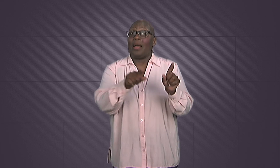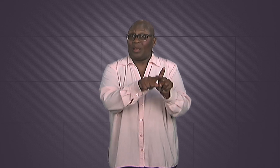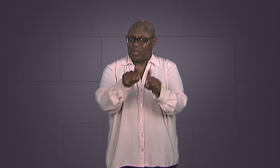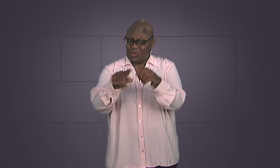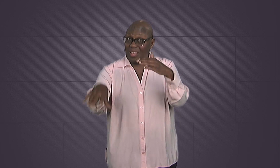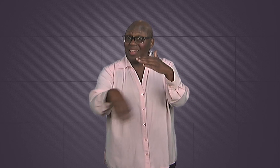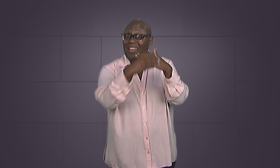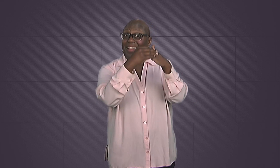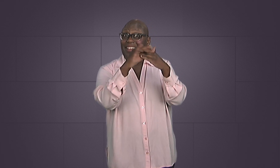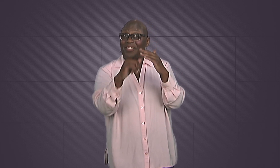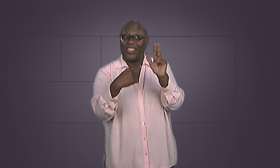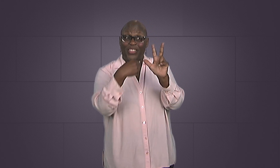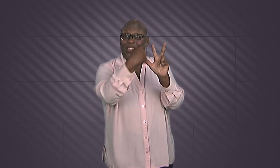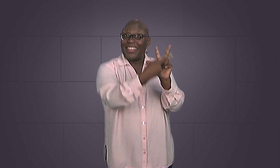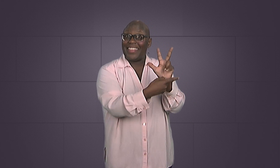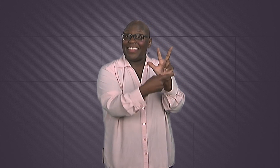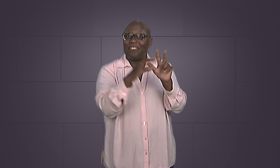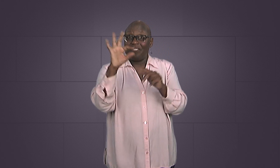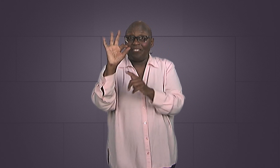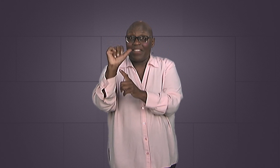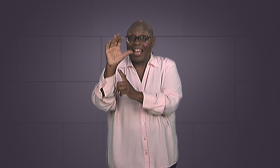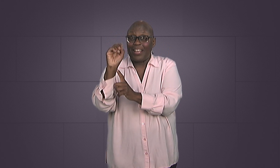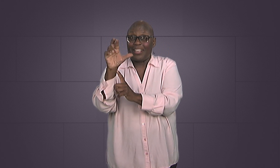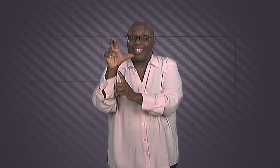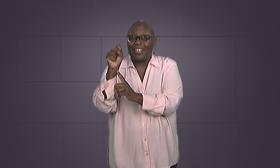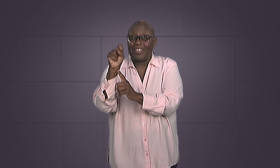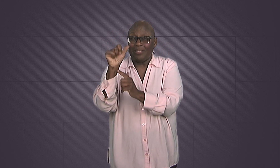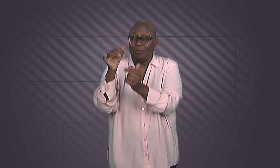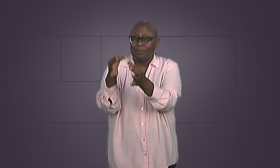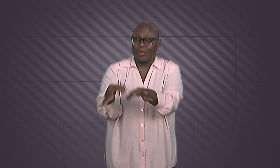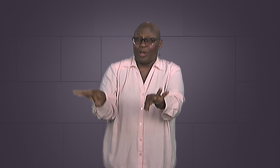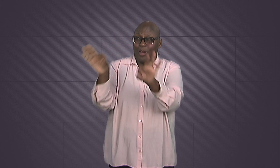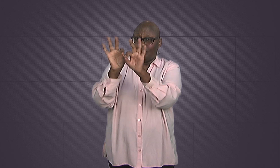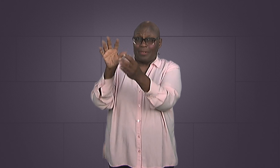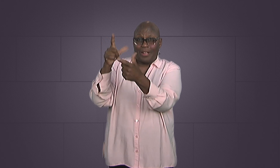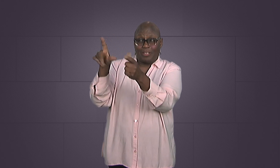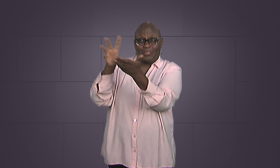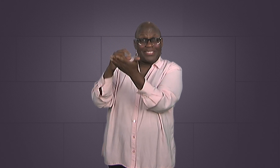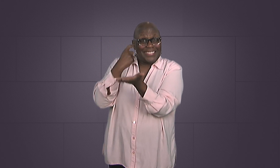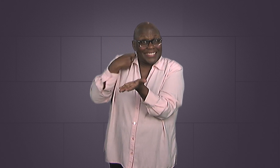In addition to the three factors essential to language learning